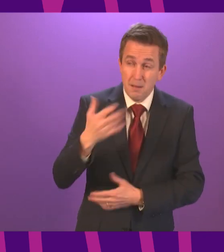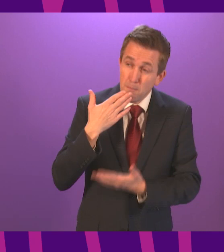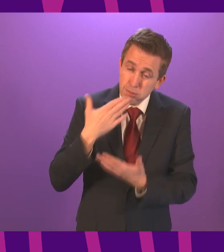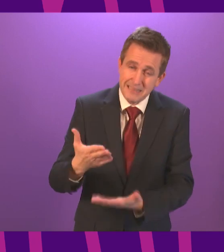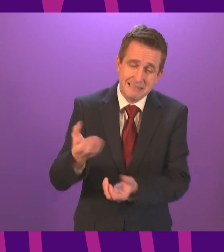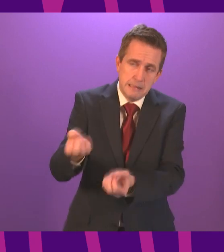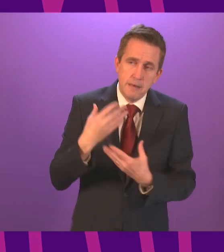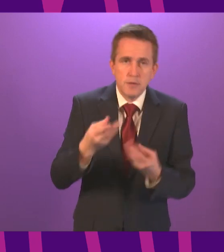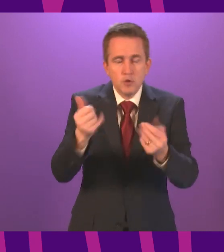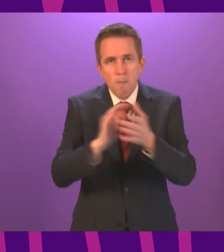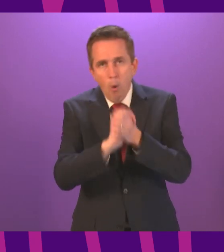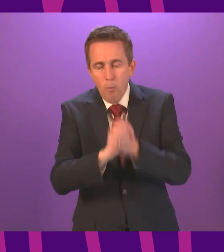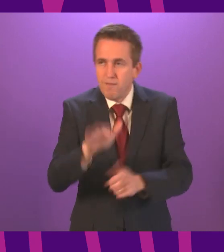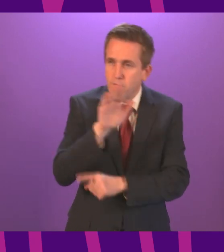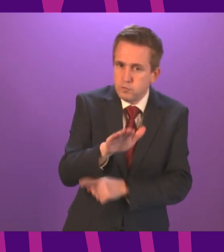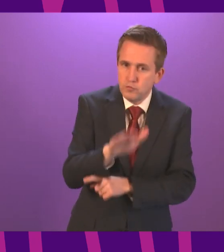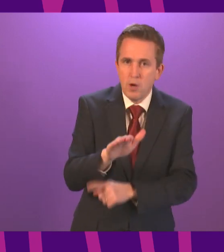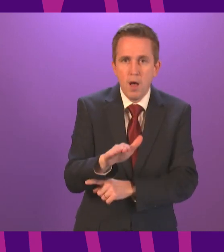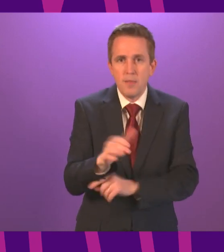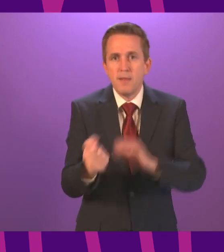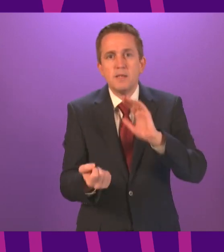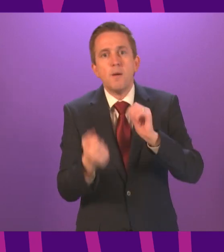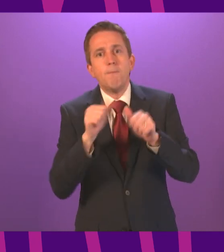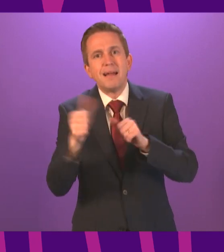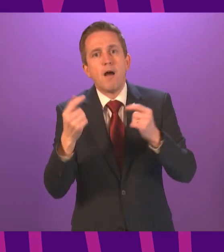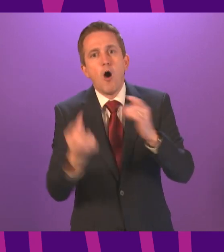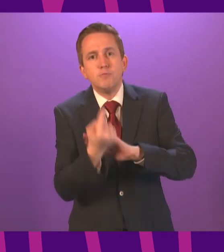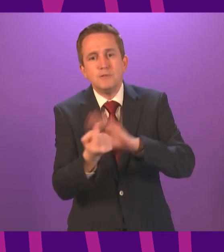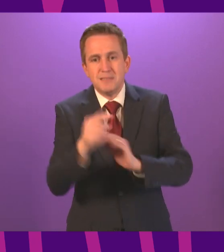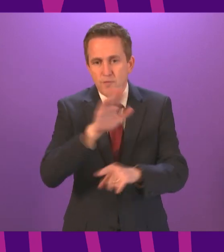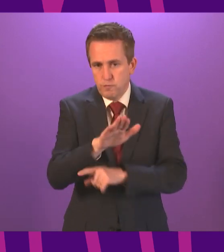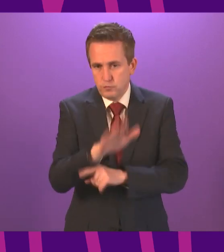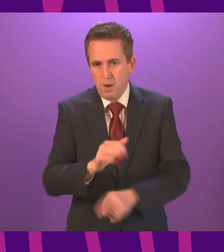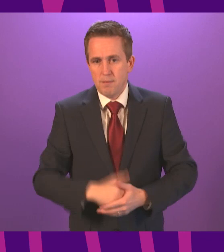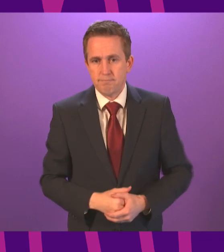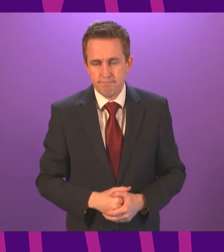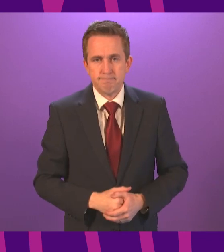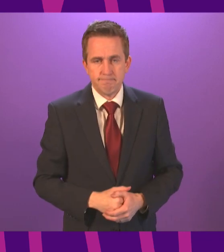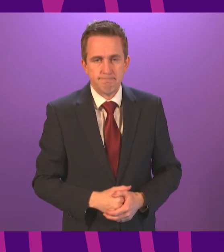indeed better days to come? The First Minister (Nicola Sturgeon): I thank Angela Constance for her question.